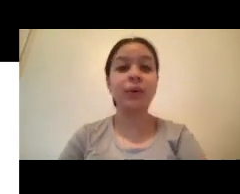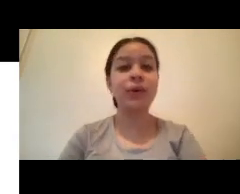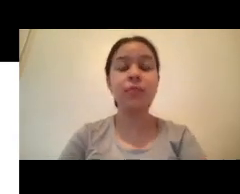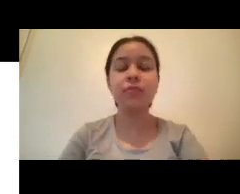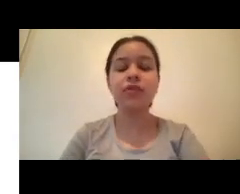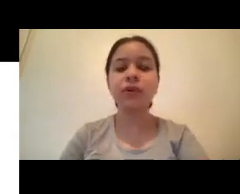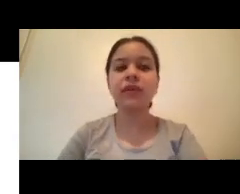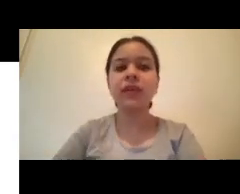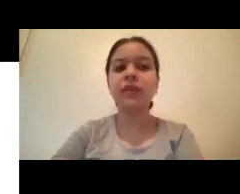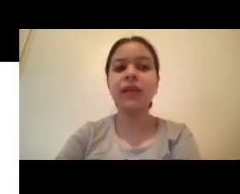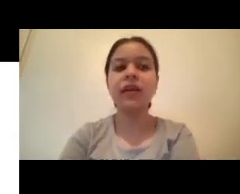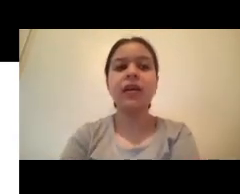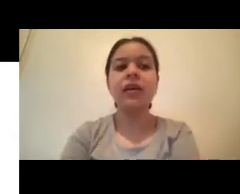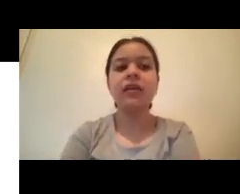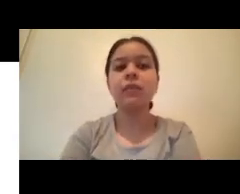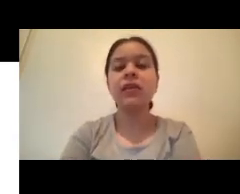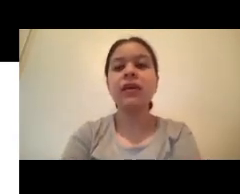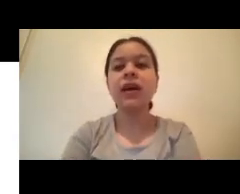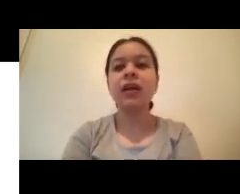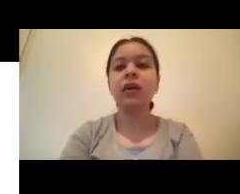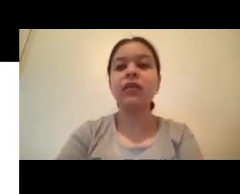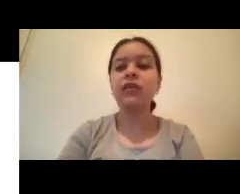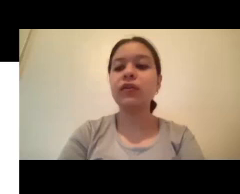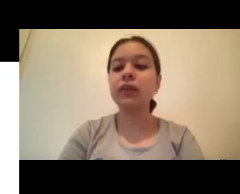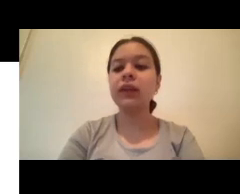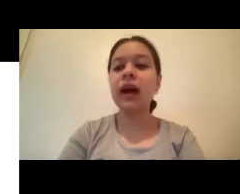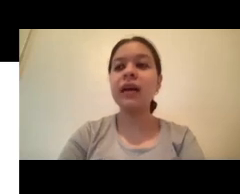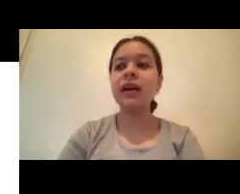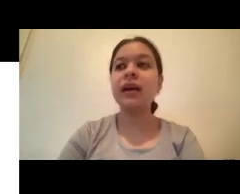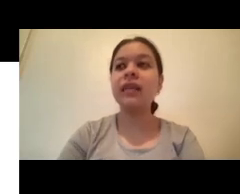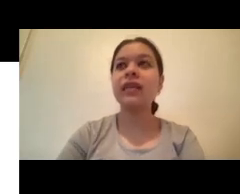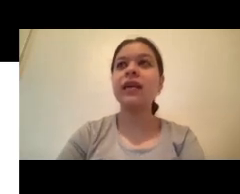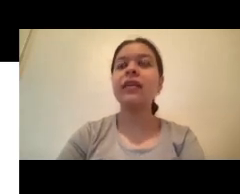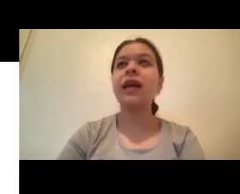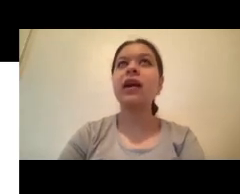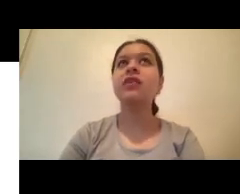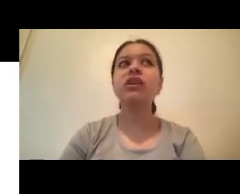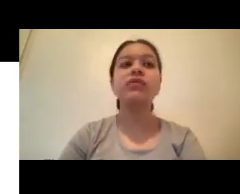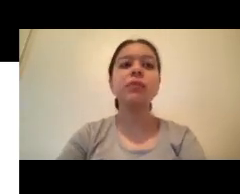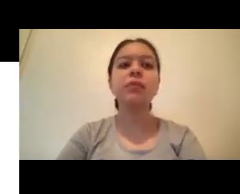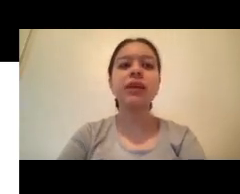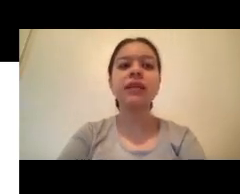or a group of mentors is like something that a lot of students really lack. And I think that that kind of changed for me because